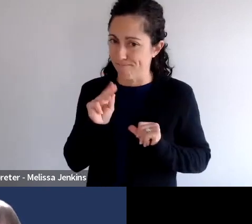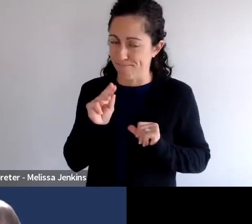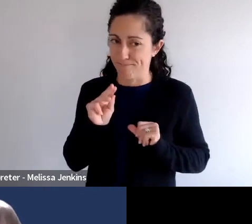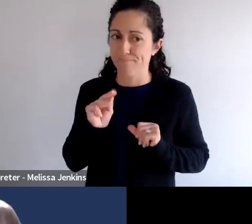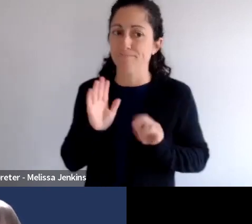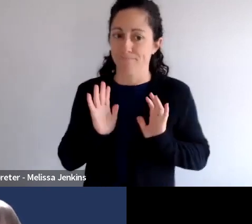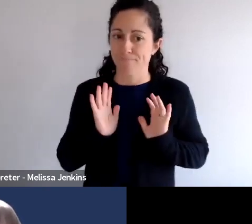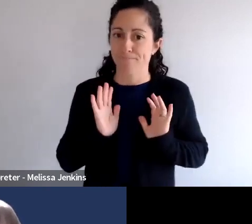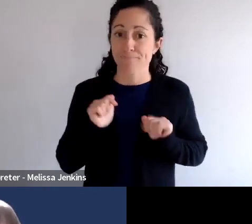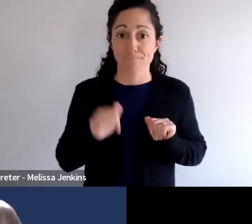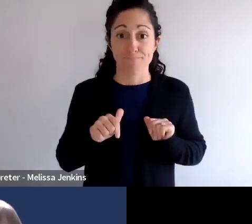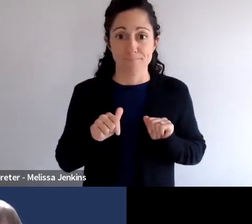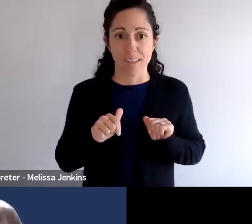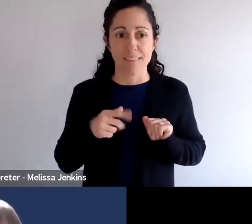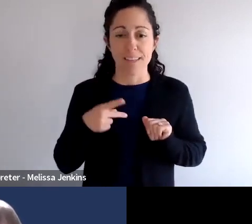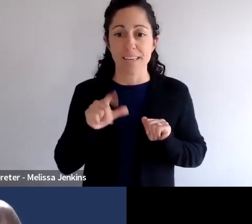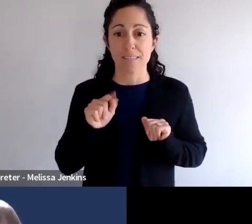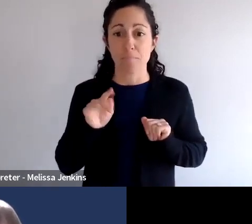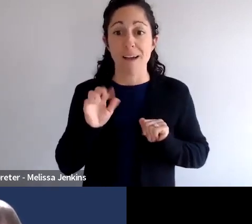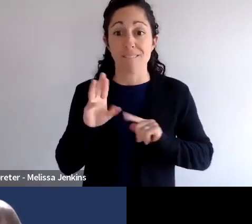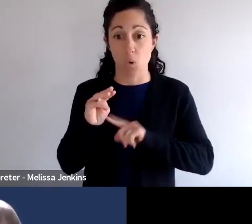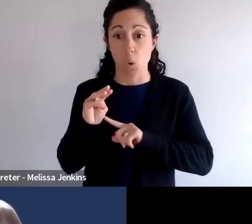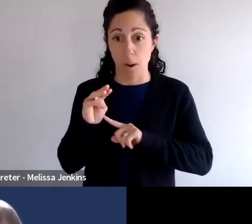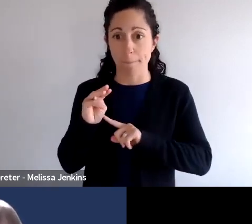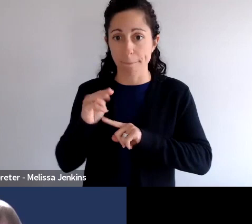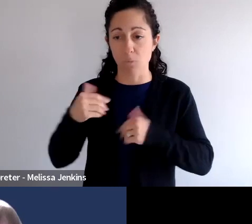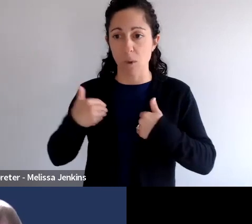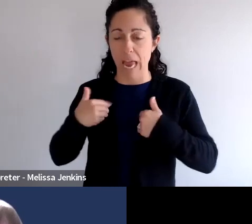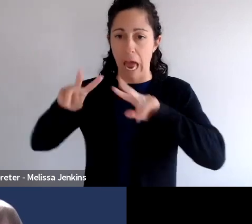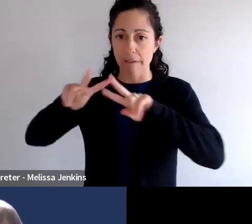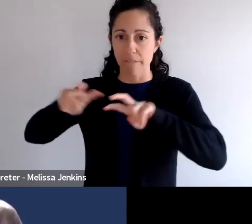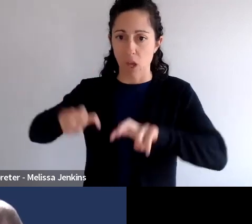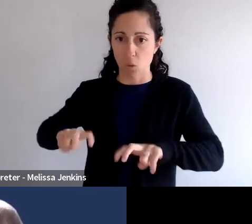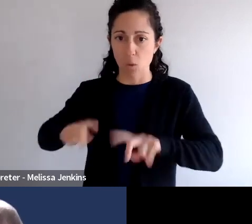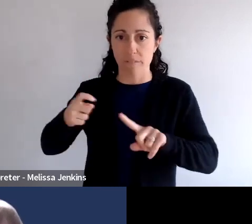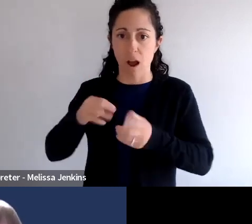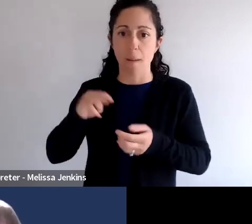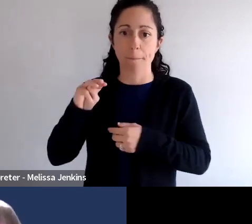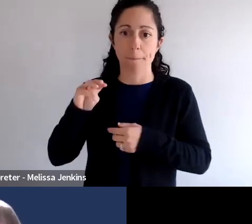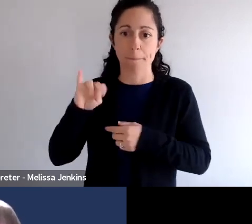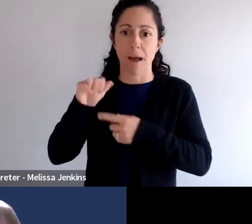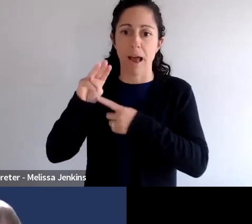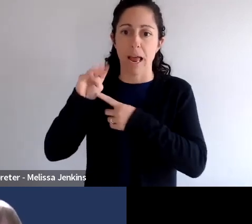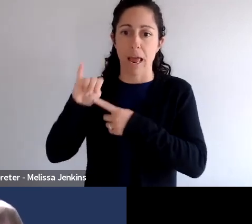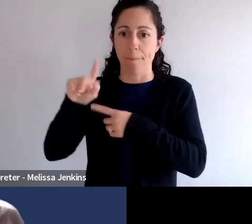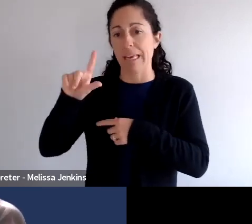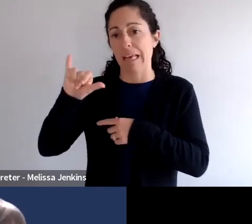um platform evaluated by Miami Lighthouse who does that as a service and we acted on